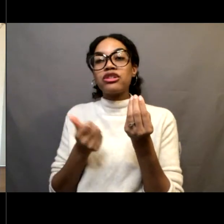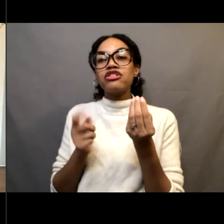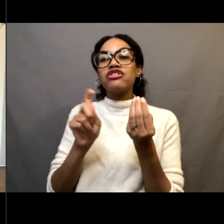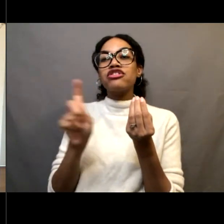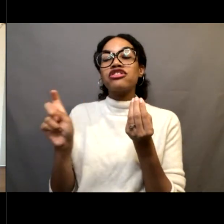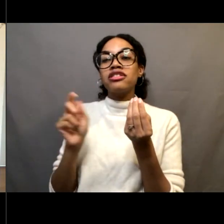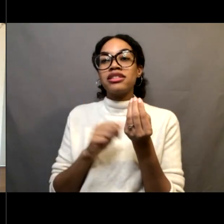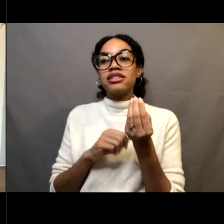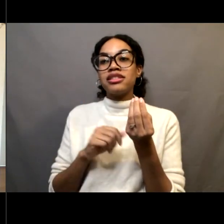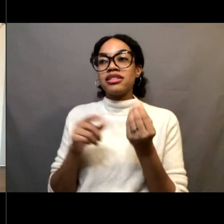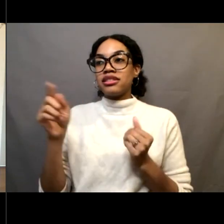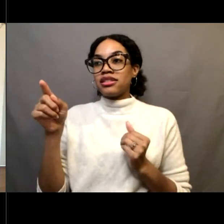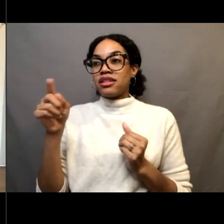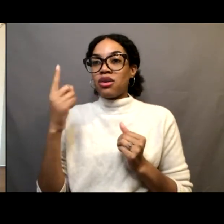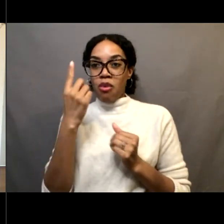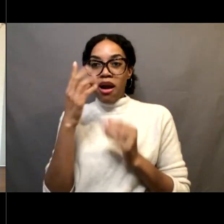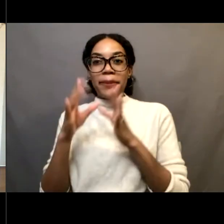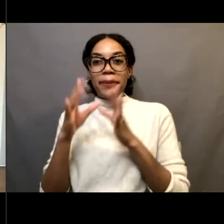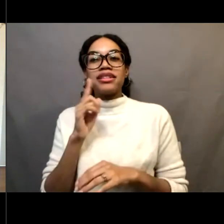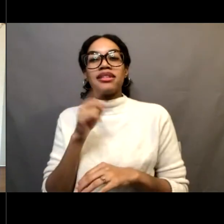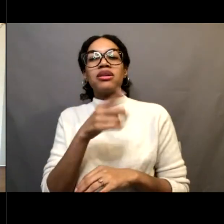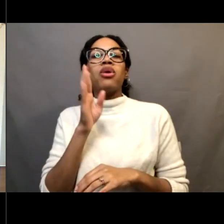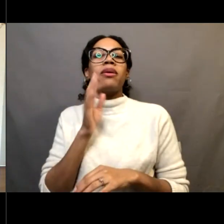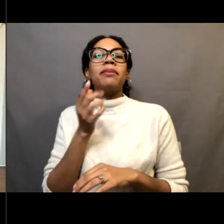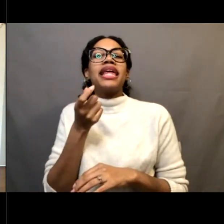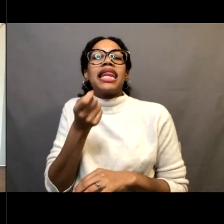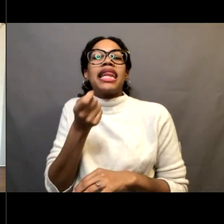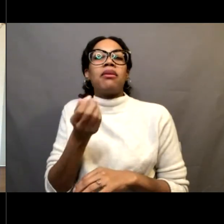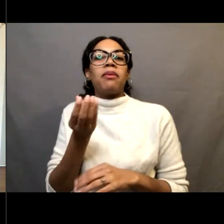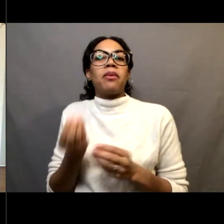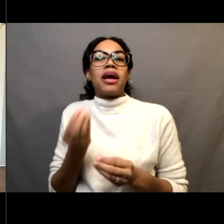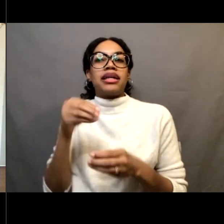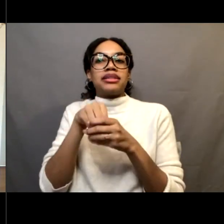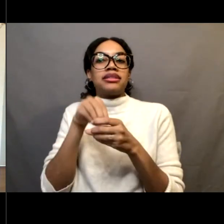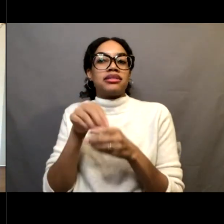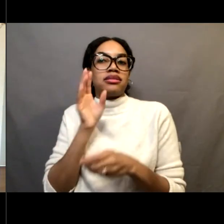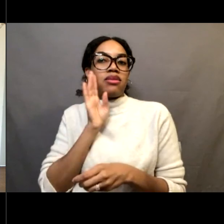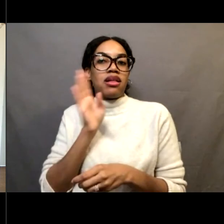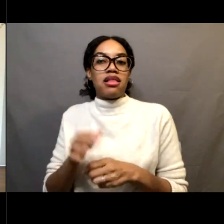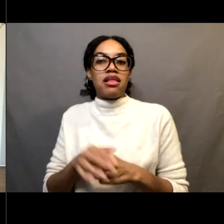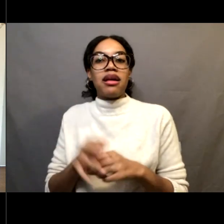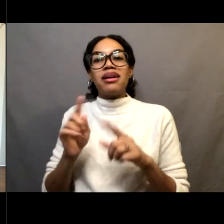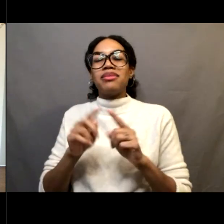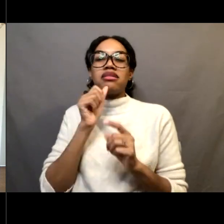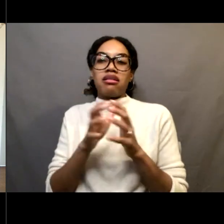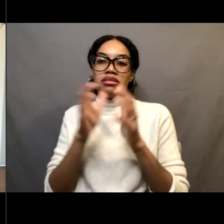So Jackie thinks that it will still be a little bit damp inside but not as wet as it was before.